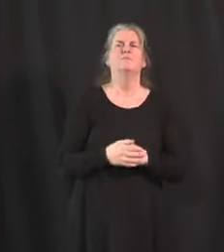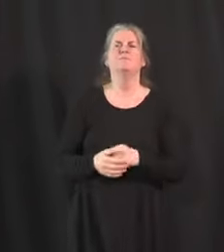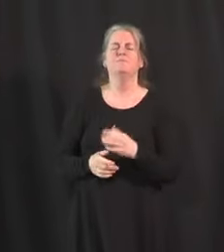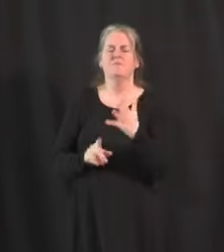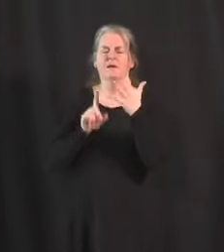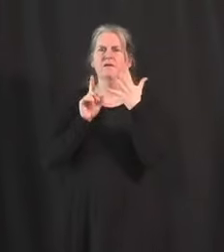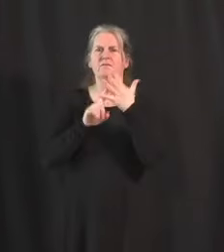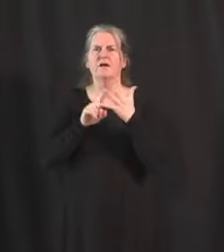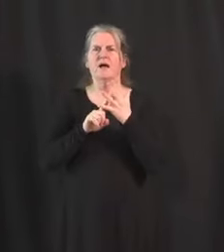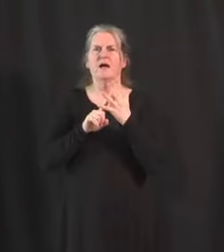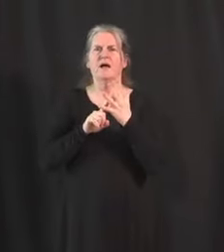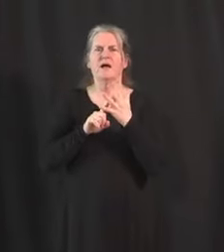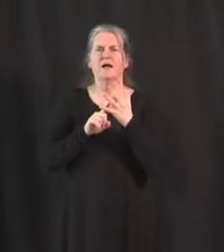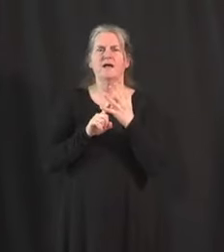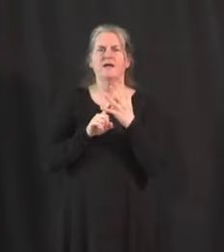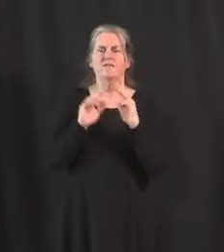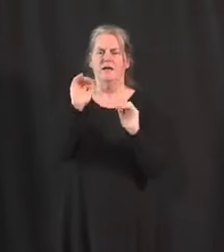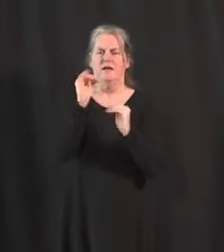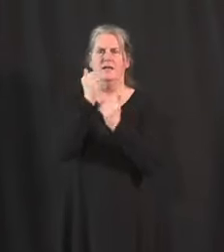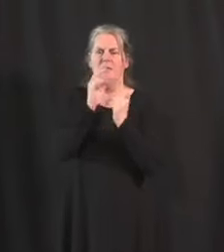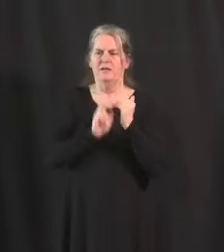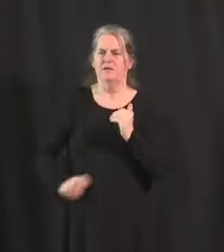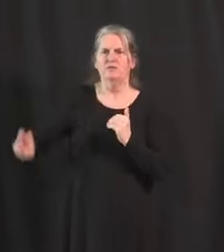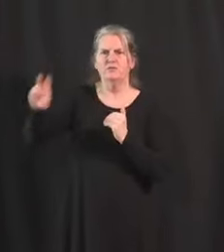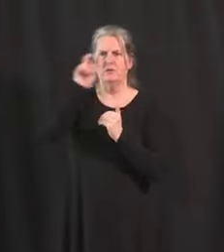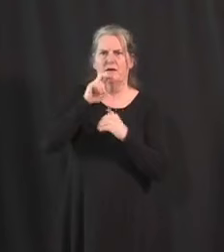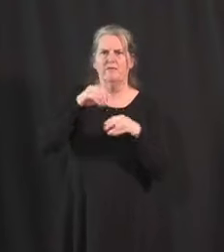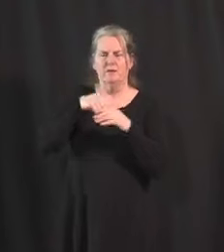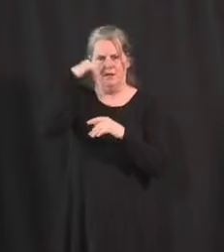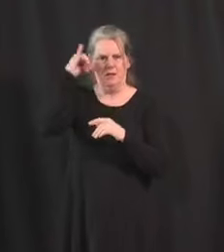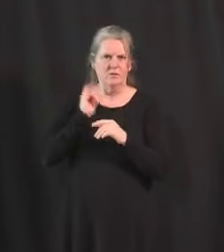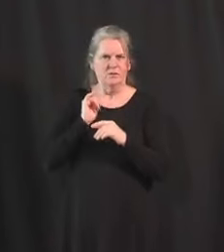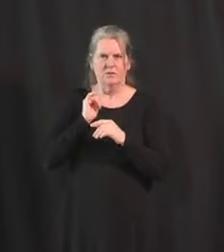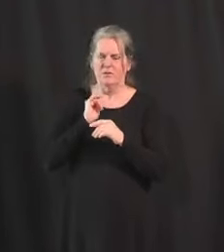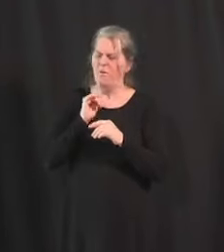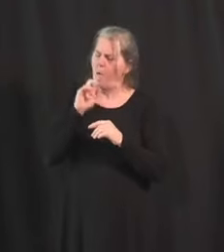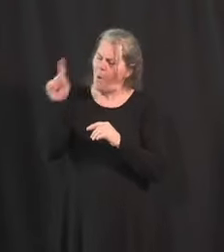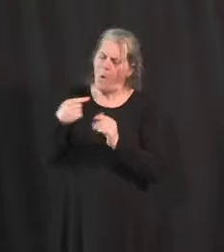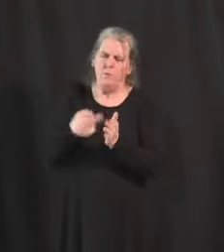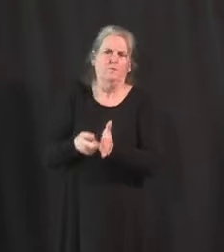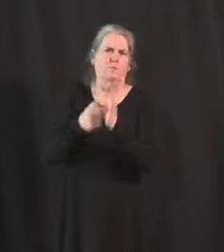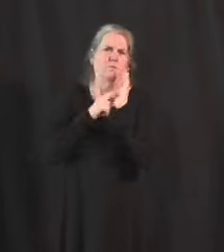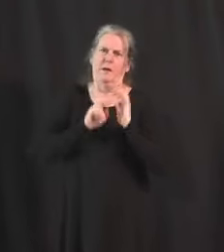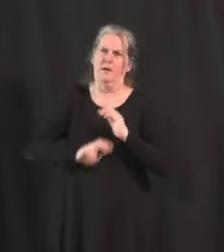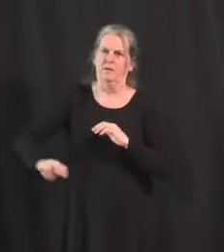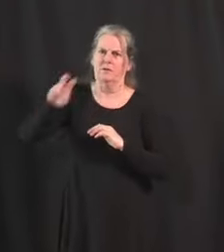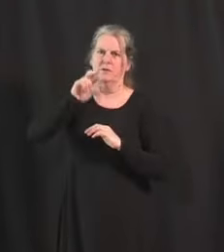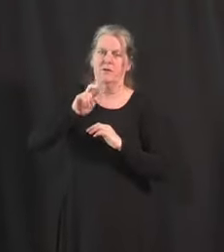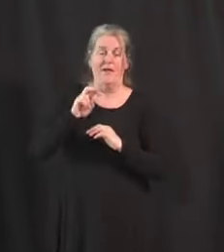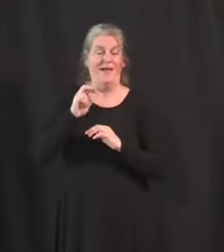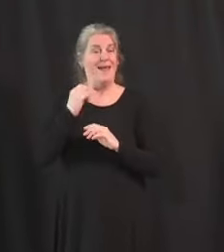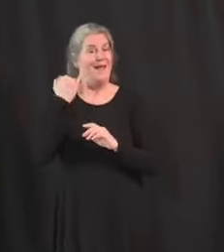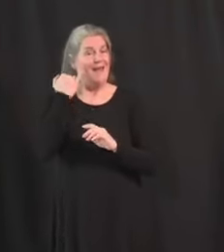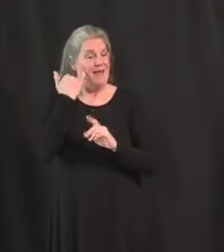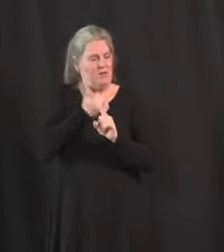THE COMMUNITIES TO ESSENTIAL TRAVEL ONLY SO THAT IF SOMEHOW YOU HAVE COVID YOU WILL NOT BE EXPORTING IT TO PLACES WHERE WE